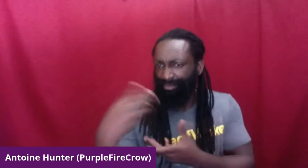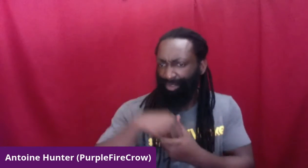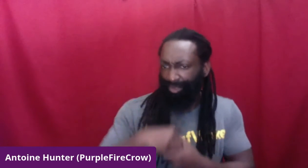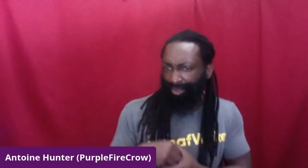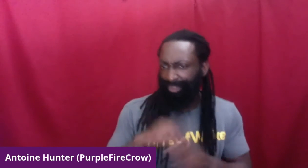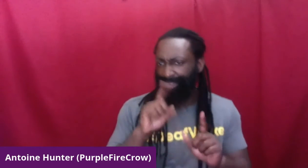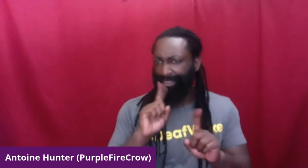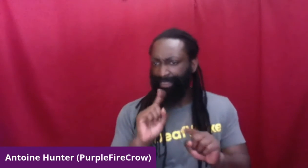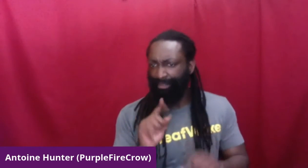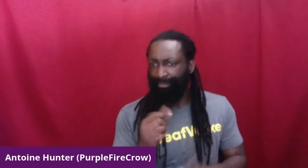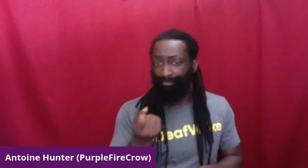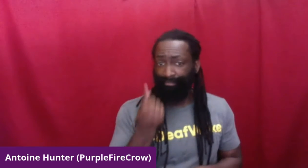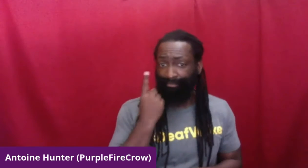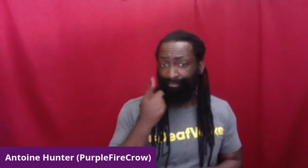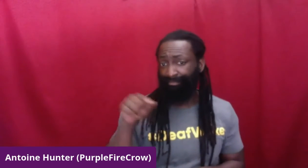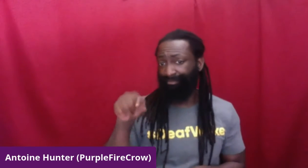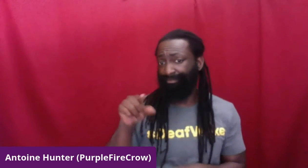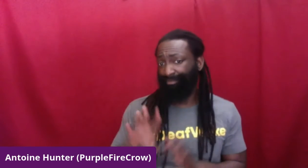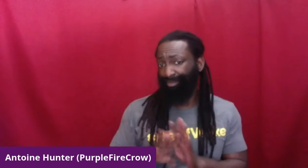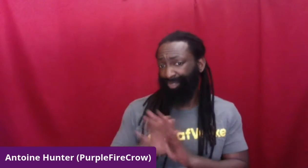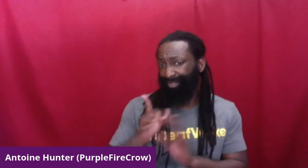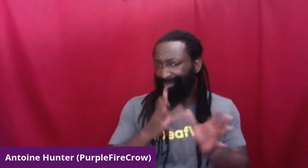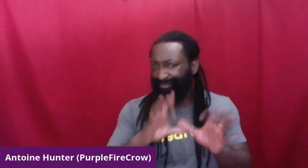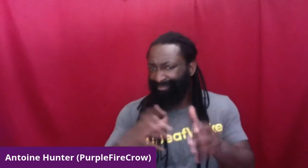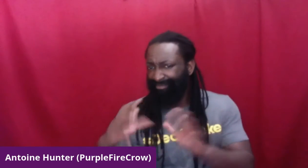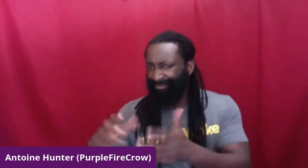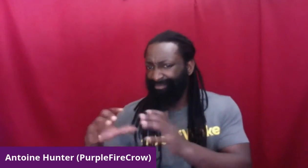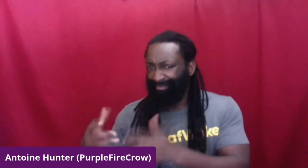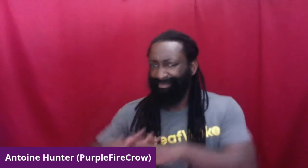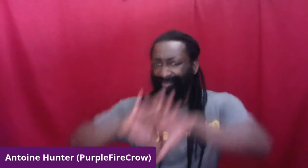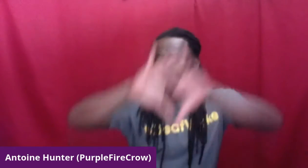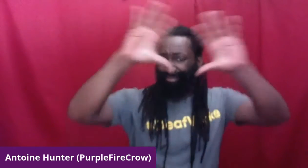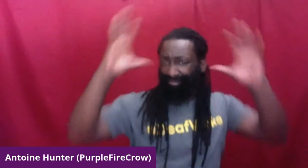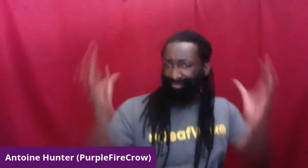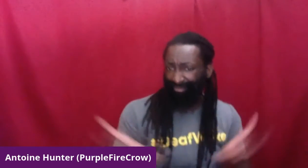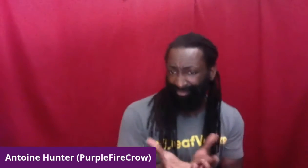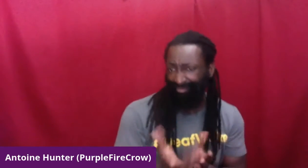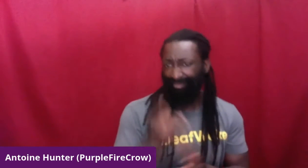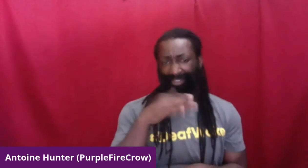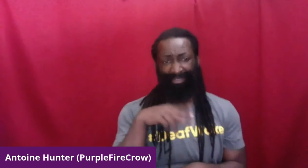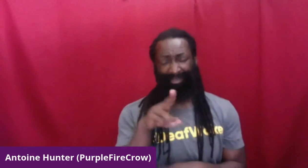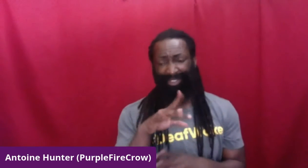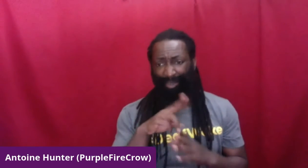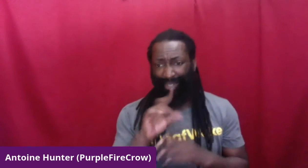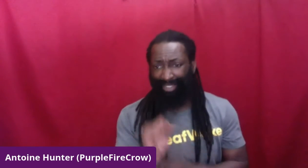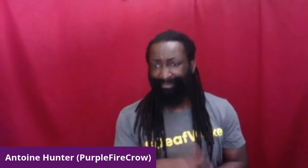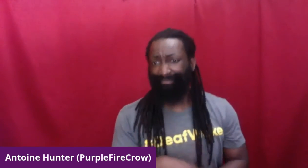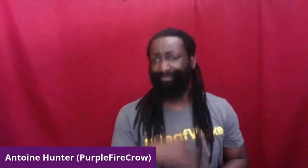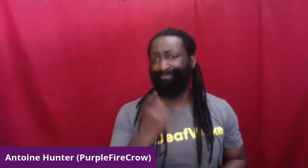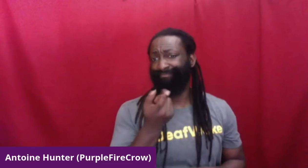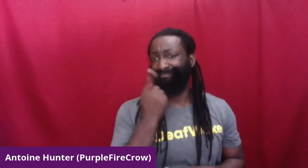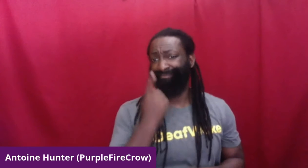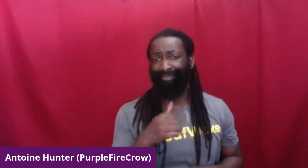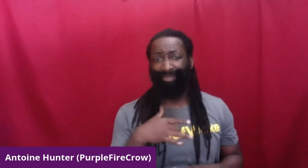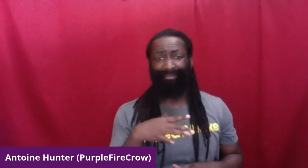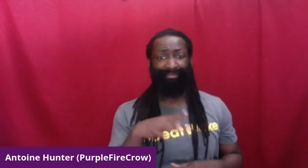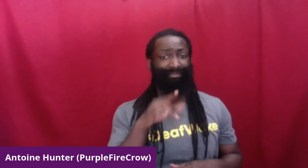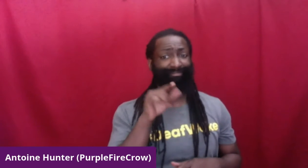more inclusive attitudes. The Ikouii Creative serves artists worldwide in countries